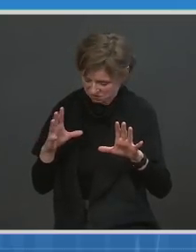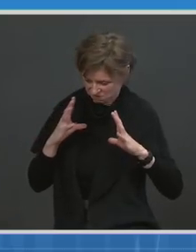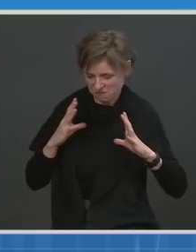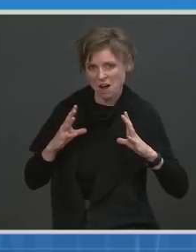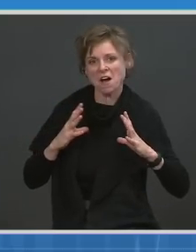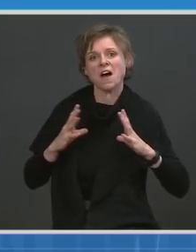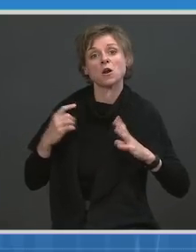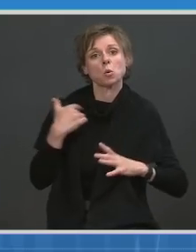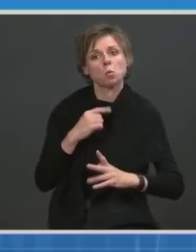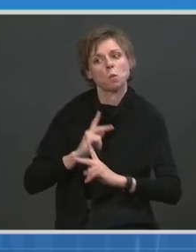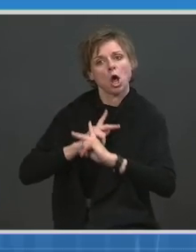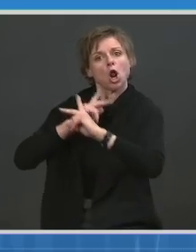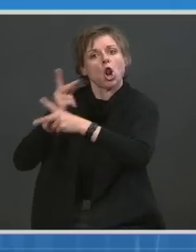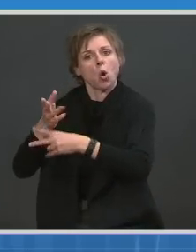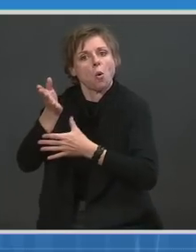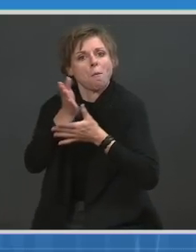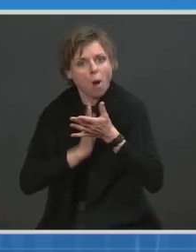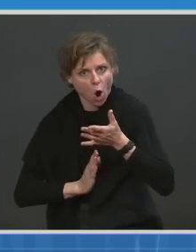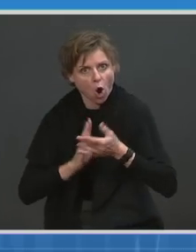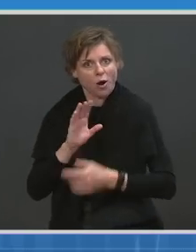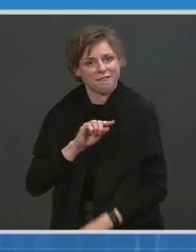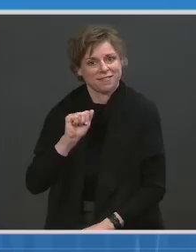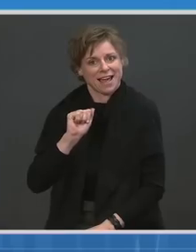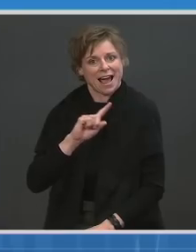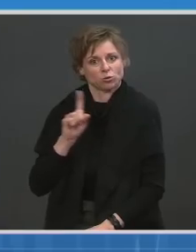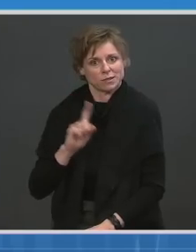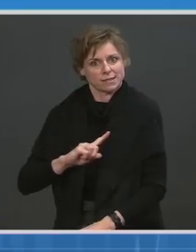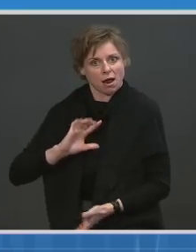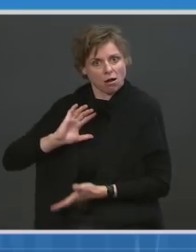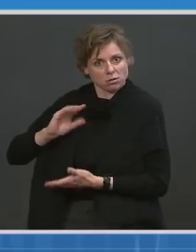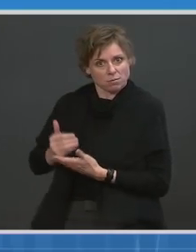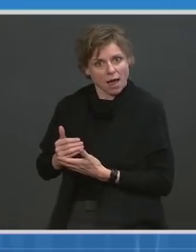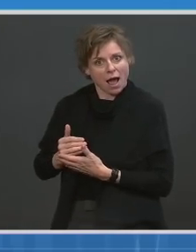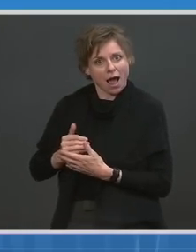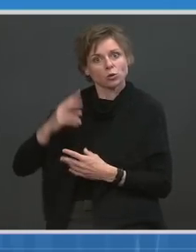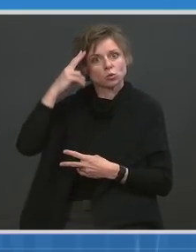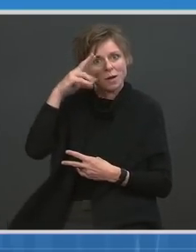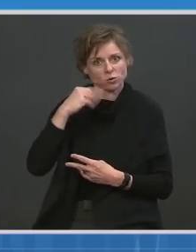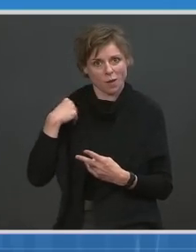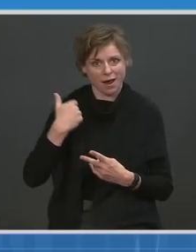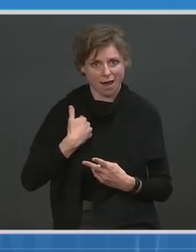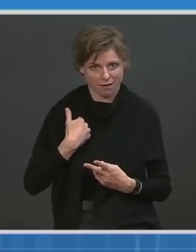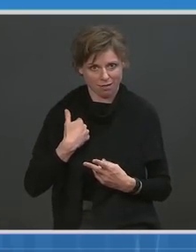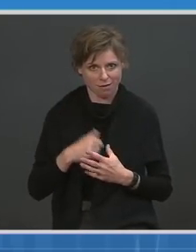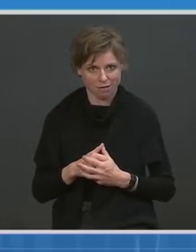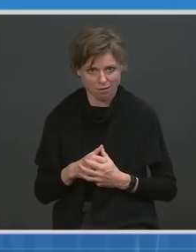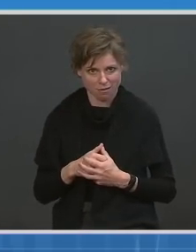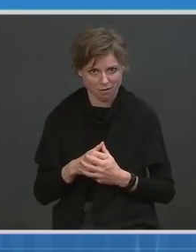AstraZeneca vaccine to Mexico and Canada. This action will allow our neighbors